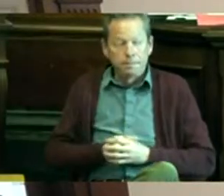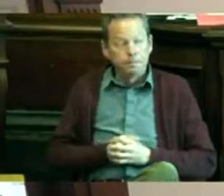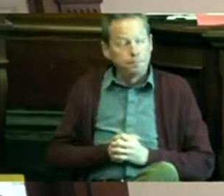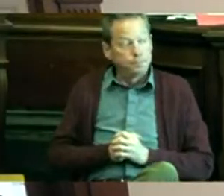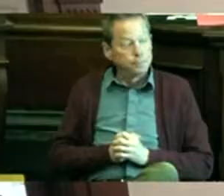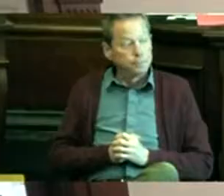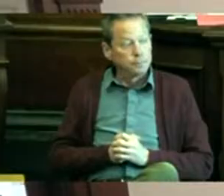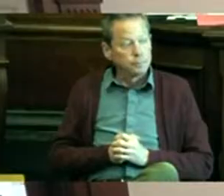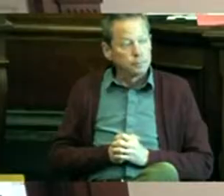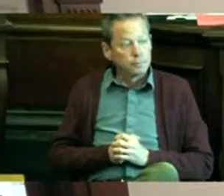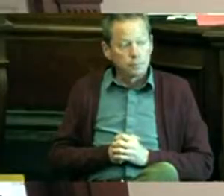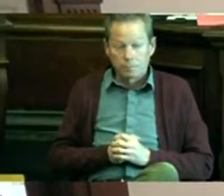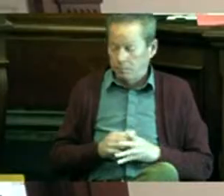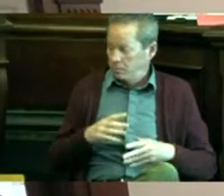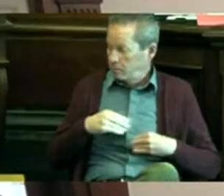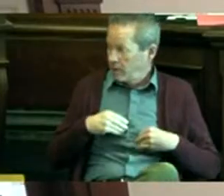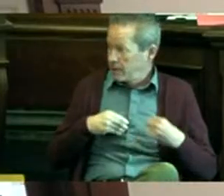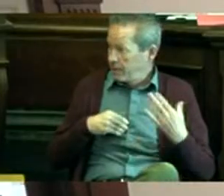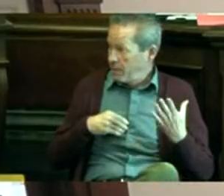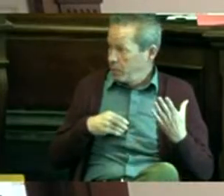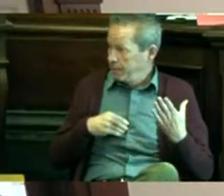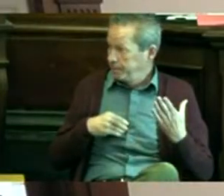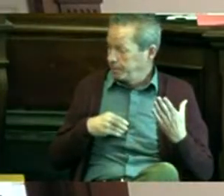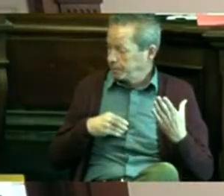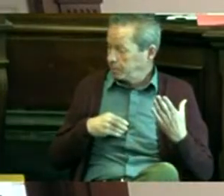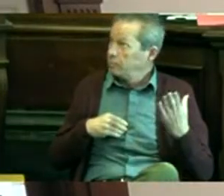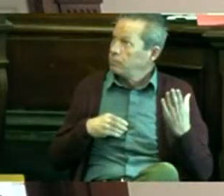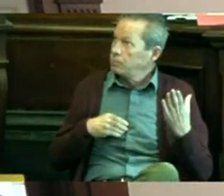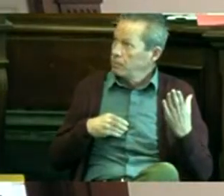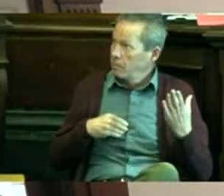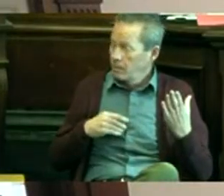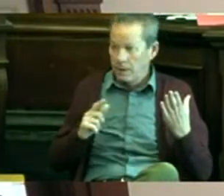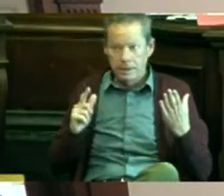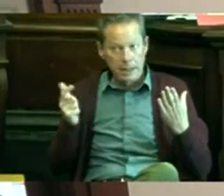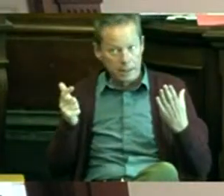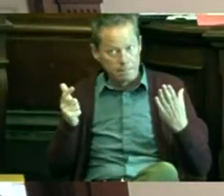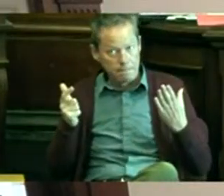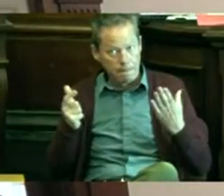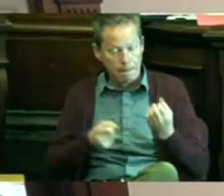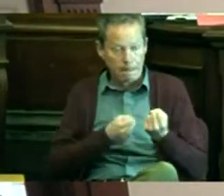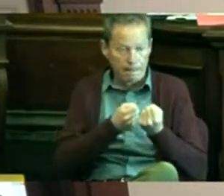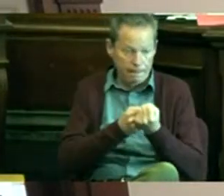doing the outreach, but obviously the people who are